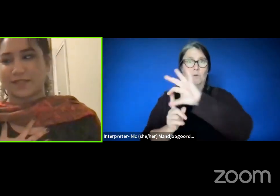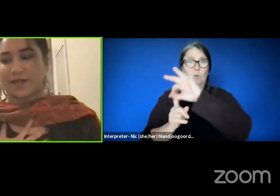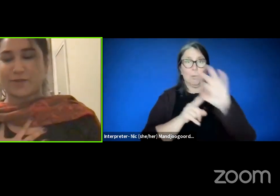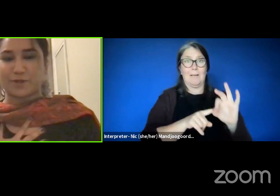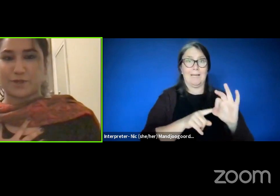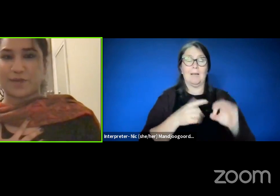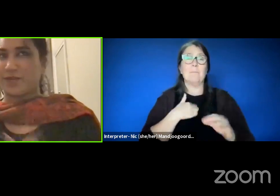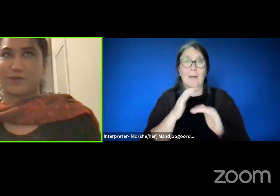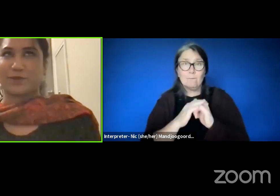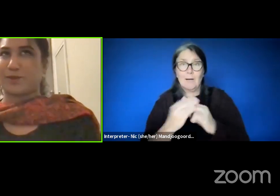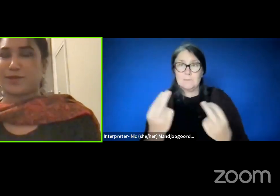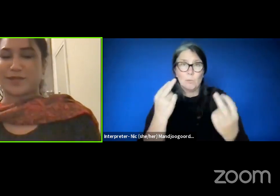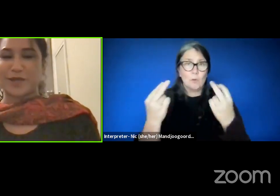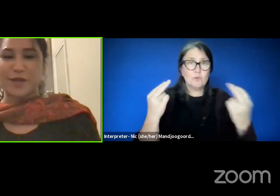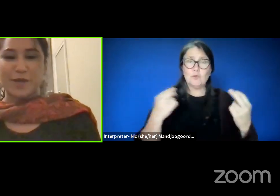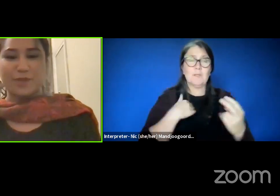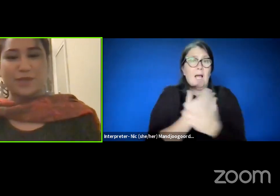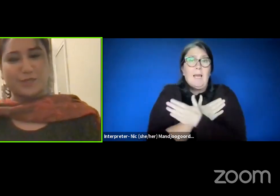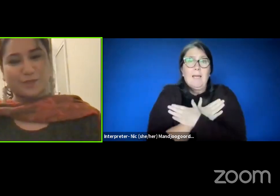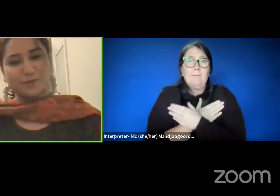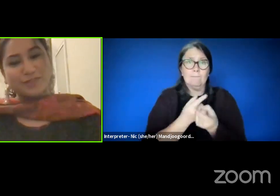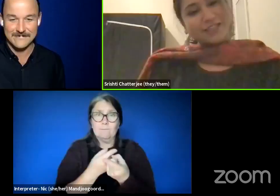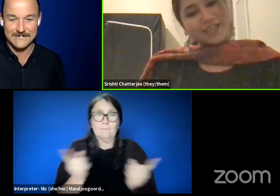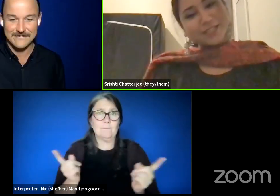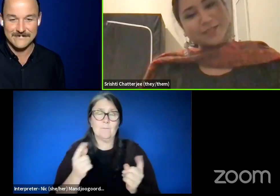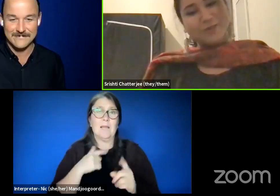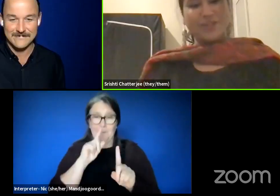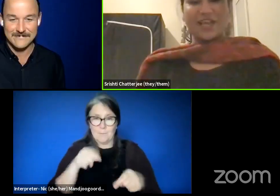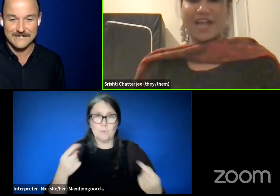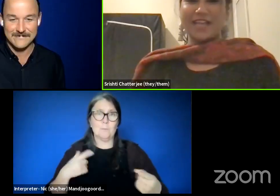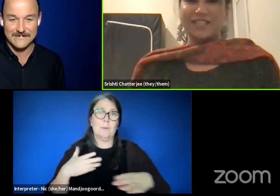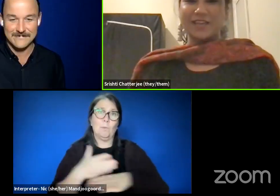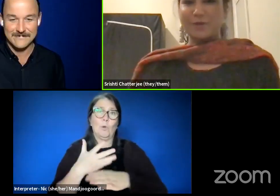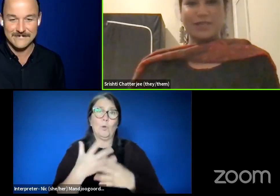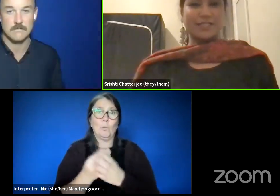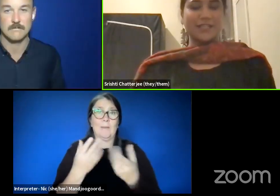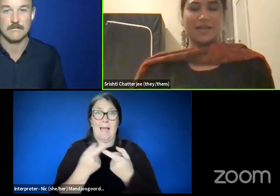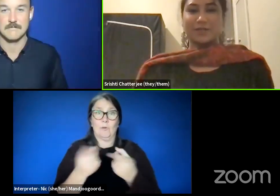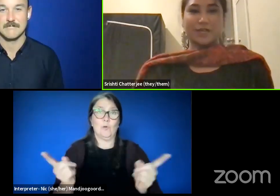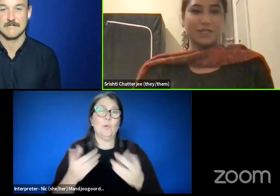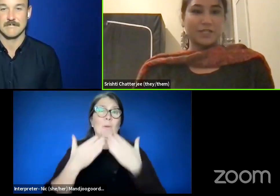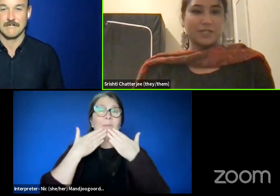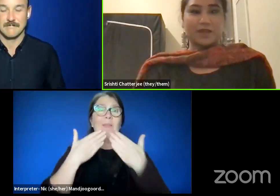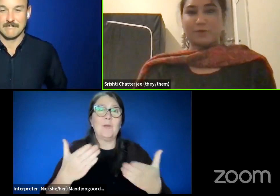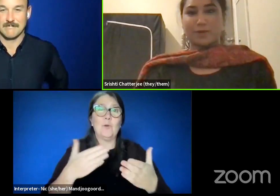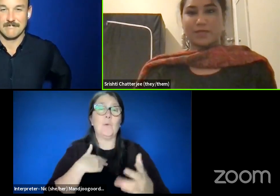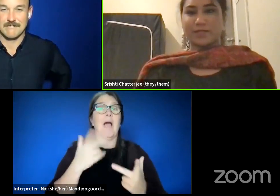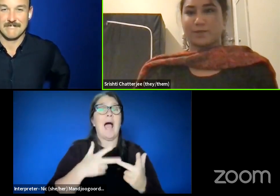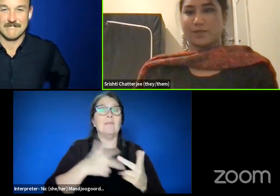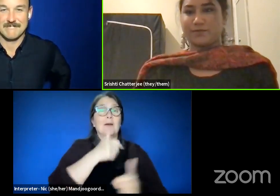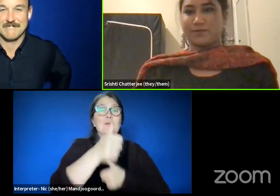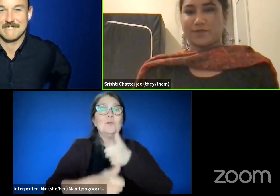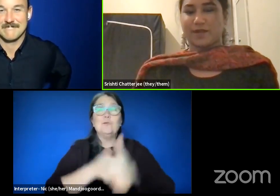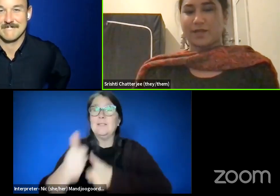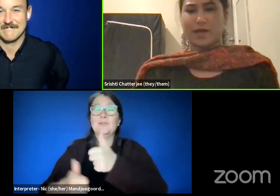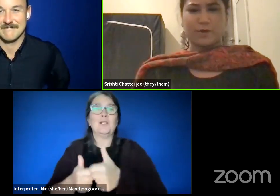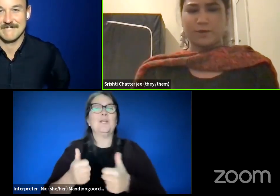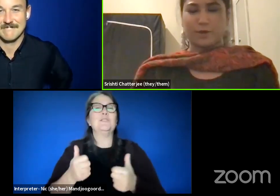friends are watching, I love you all very, very much and I would be nothing and I wouldn't do any of this work with. ut too you. Thank you, and. everyone